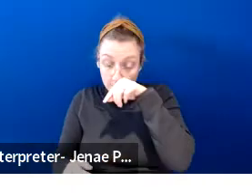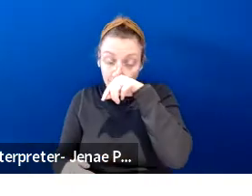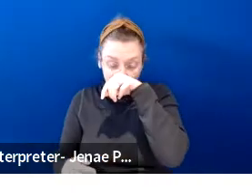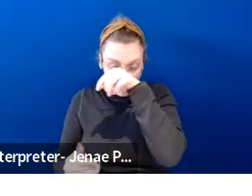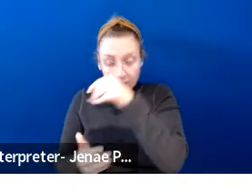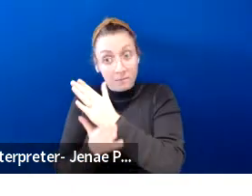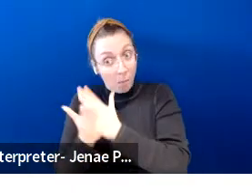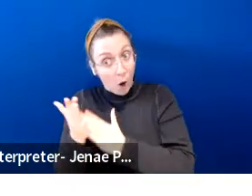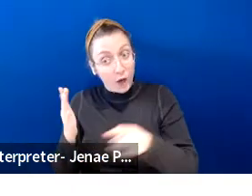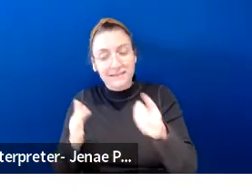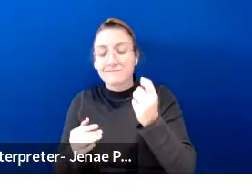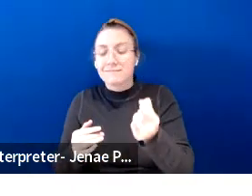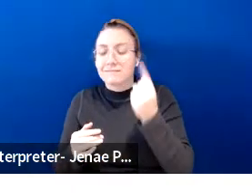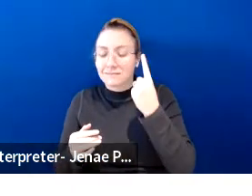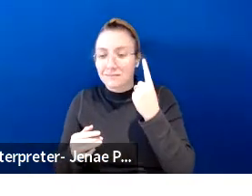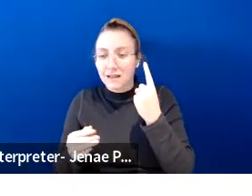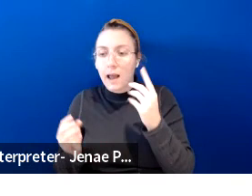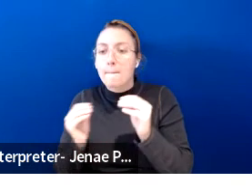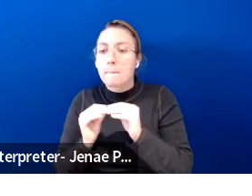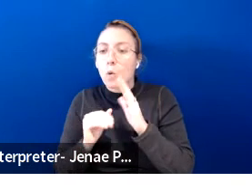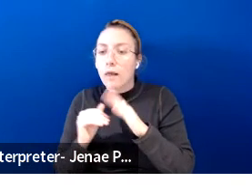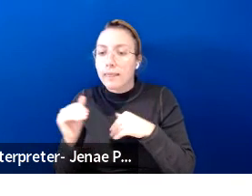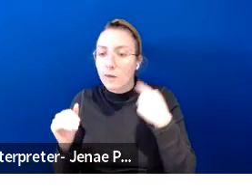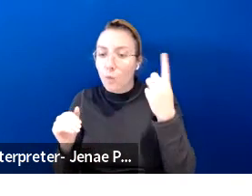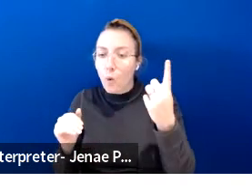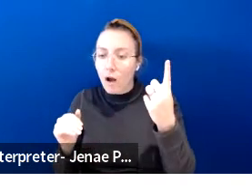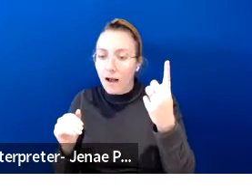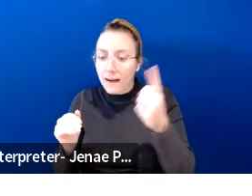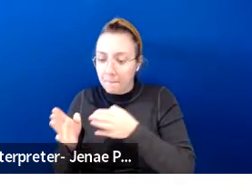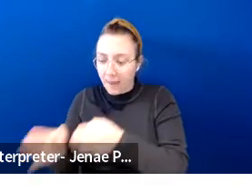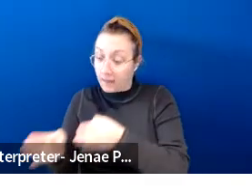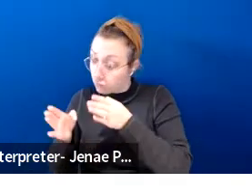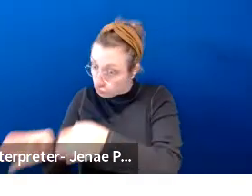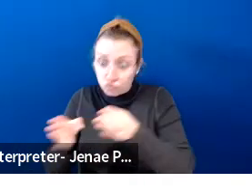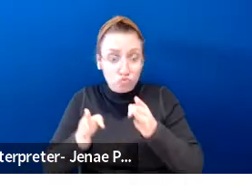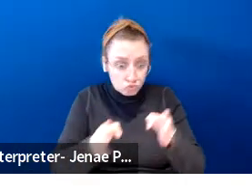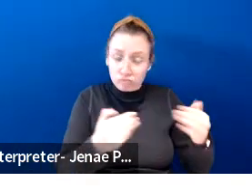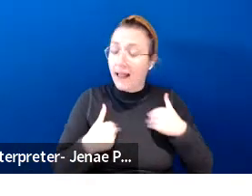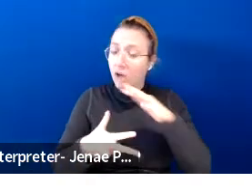that there is more than one path to get to a goal. So our goal is generally as faculty